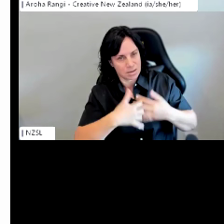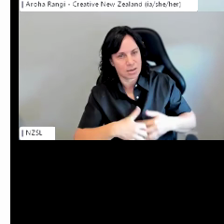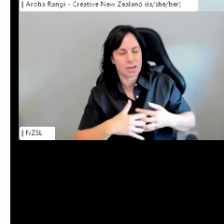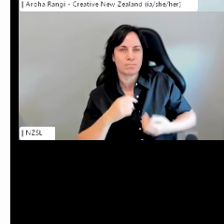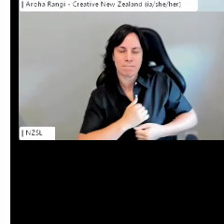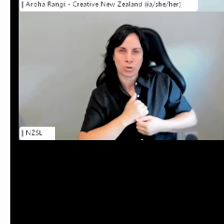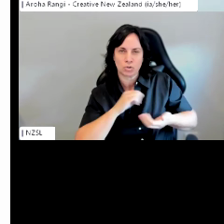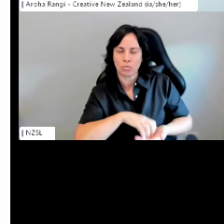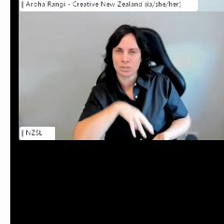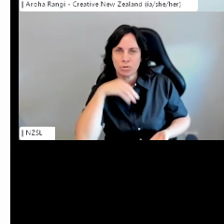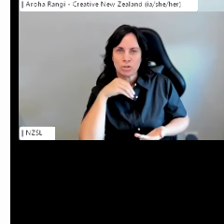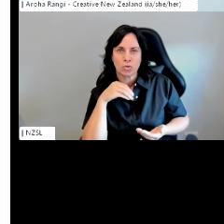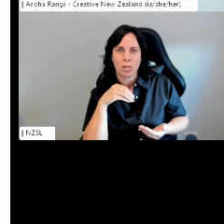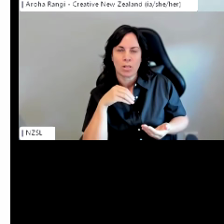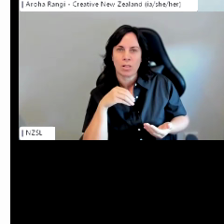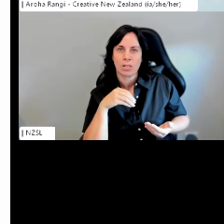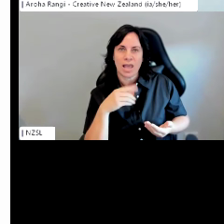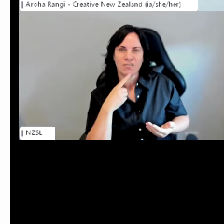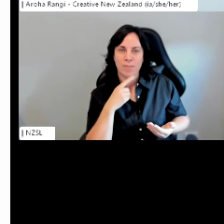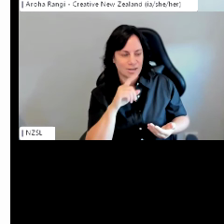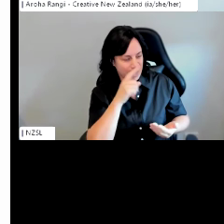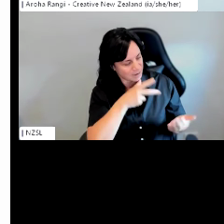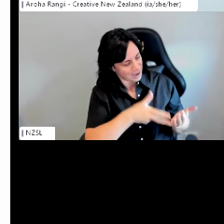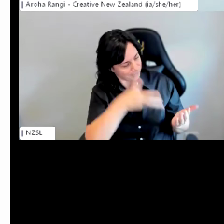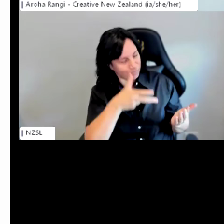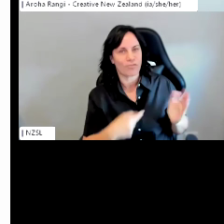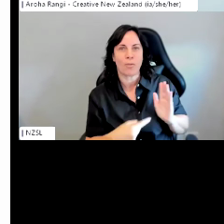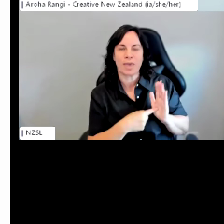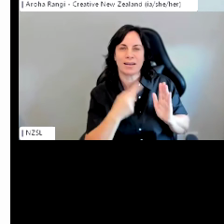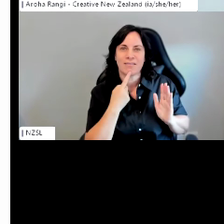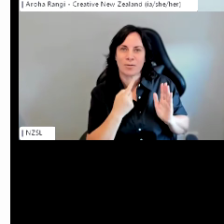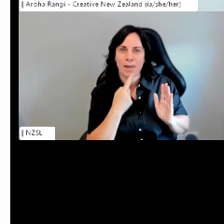the arts marketing communications we're sending out. So, usually we're telling them it's on.